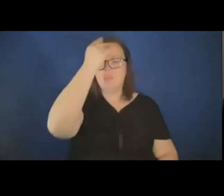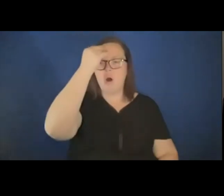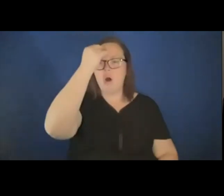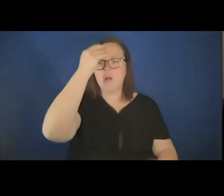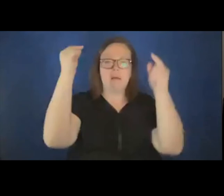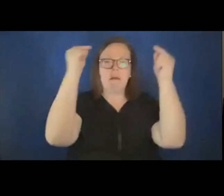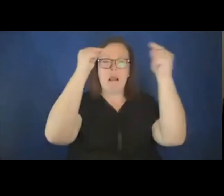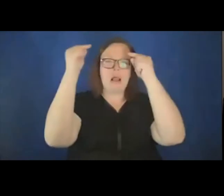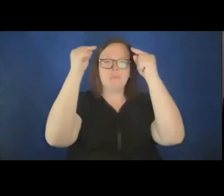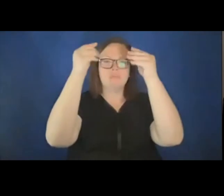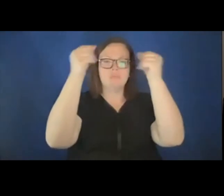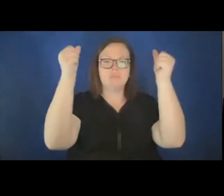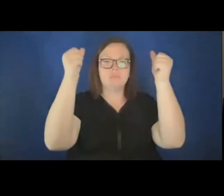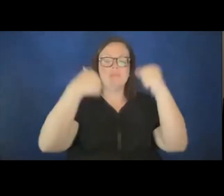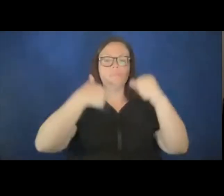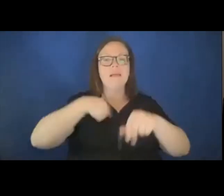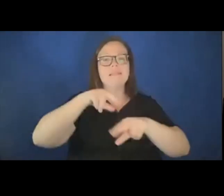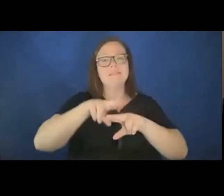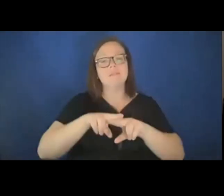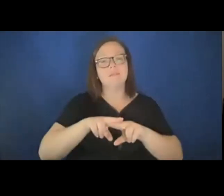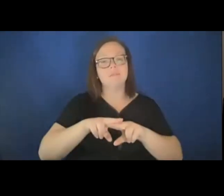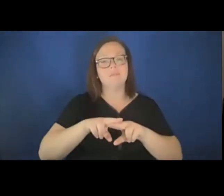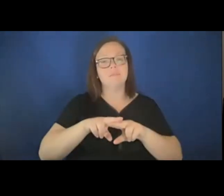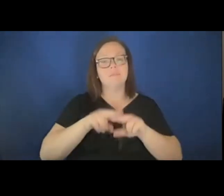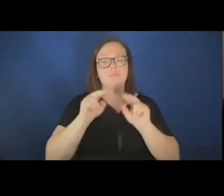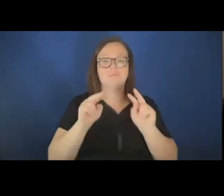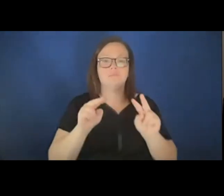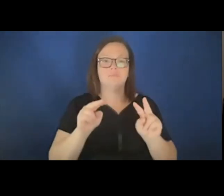I just sit. I just stare.